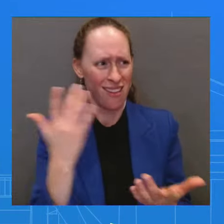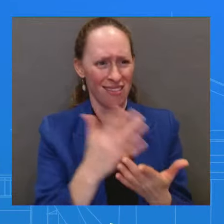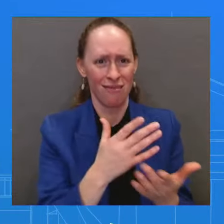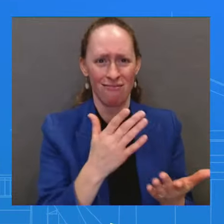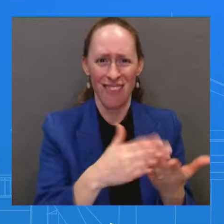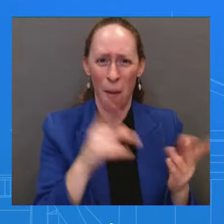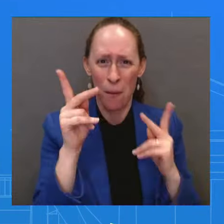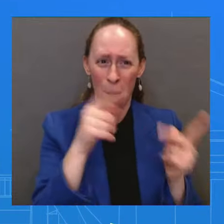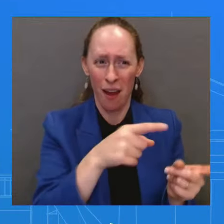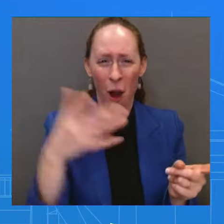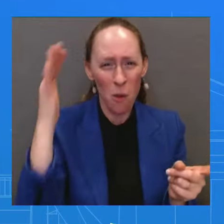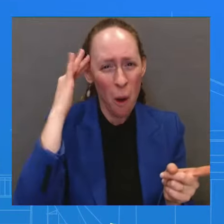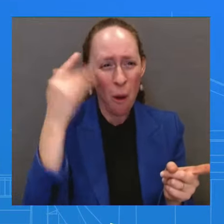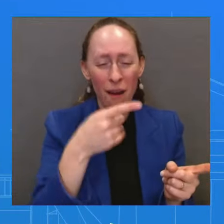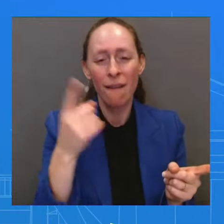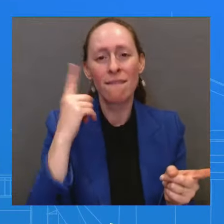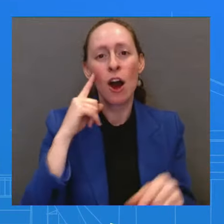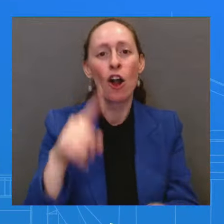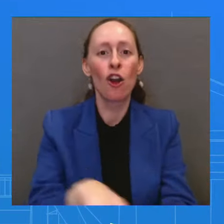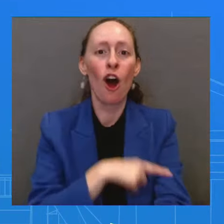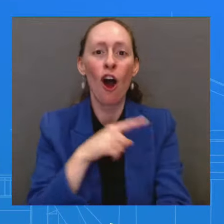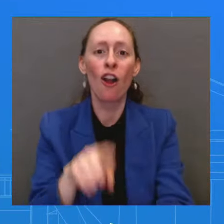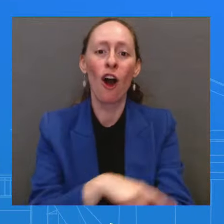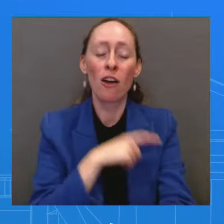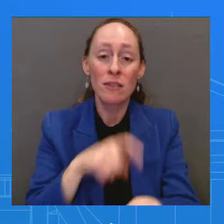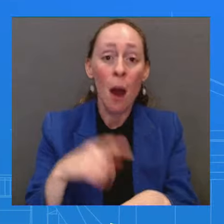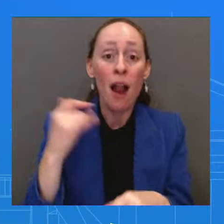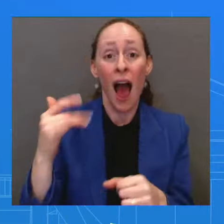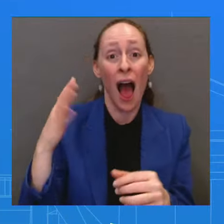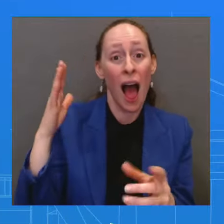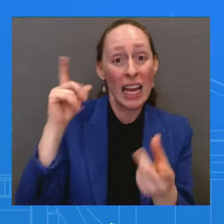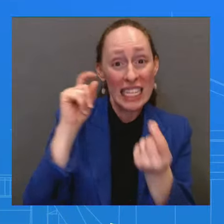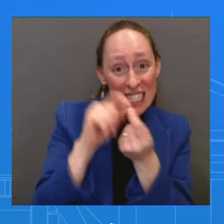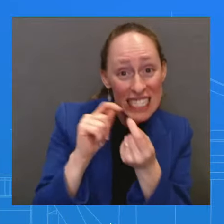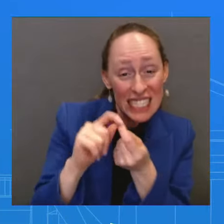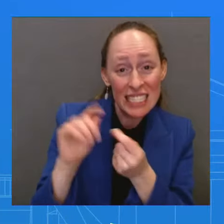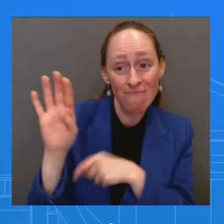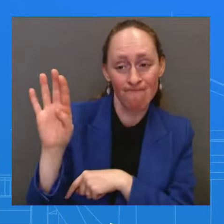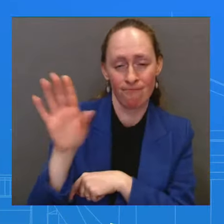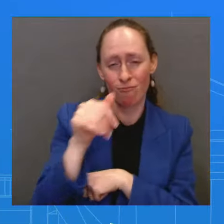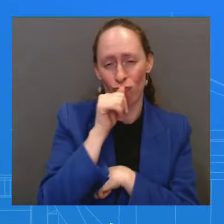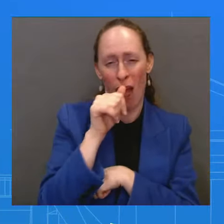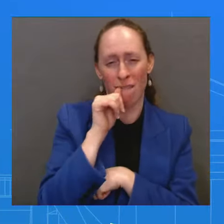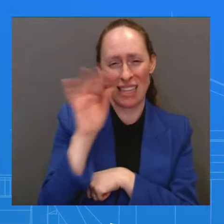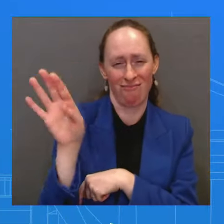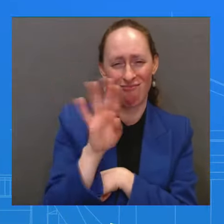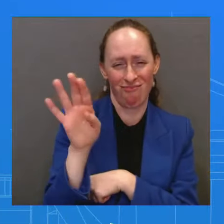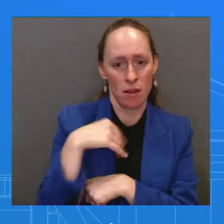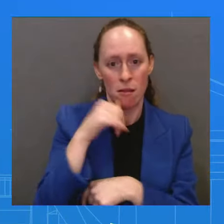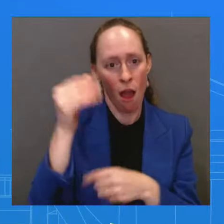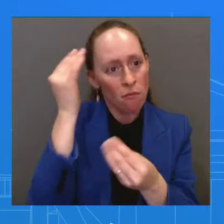their private discussions. We don't read out each and every conversation that the President has. That's where I'm going to leave it. The Press: Thank you. Ms. Jean-Pierre: Go ahead.